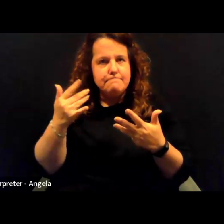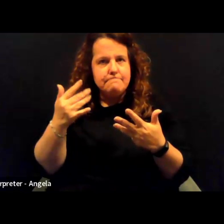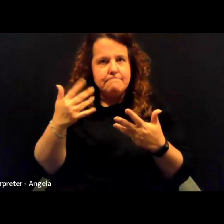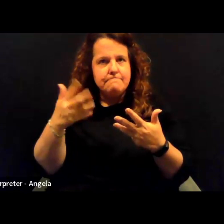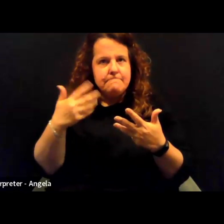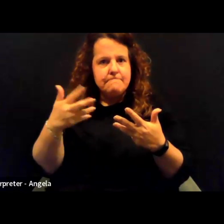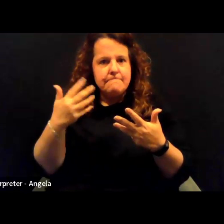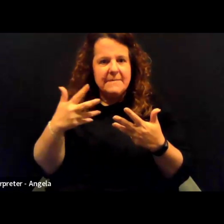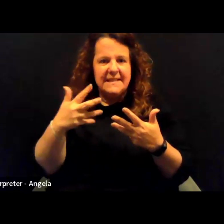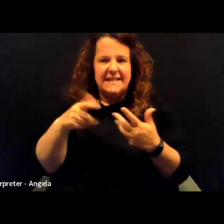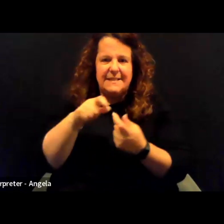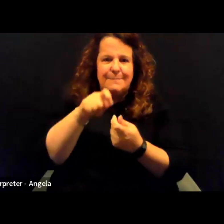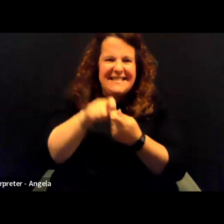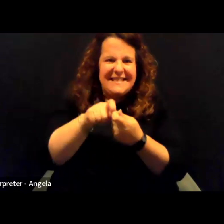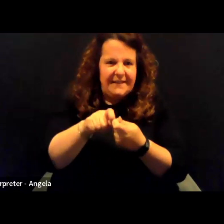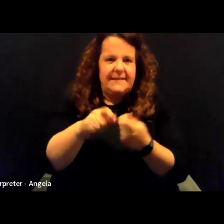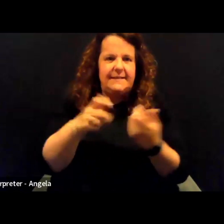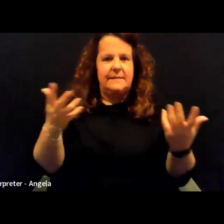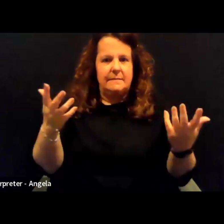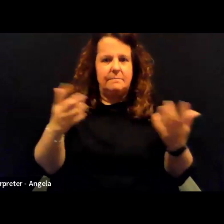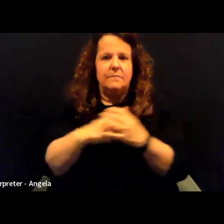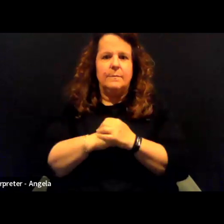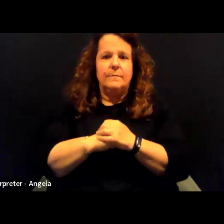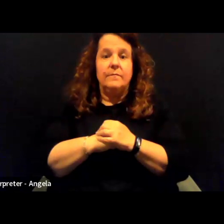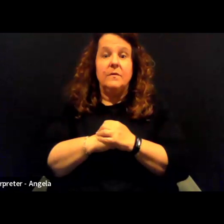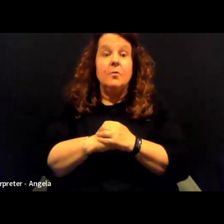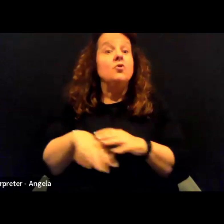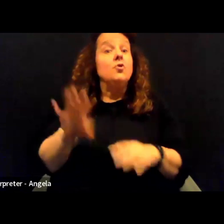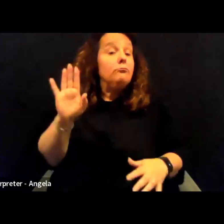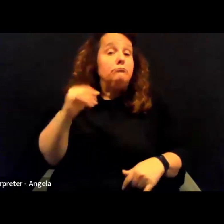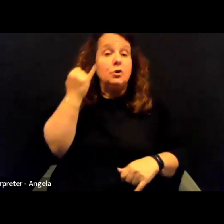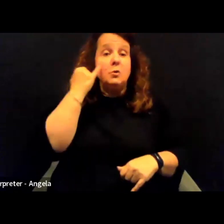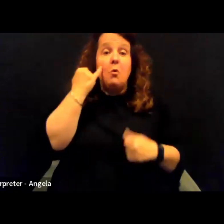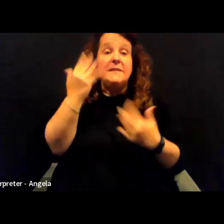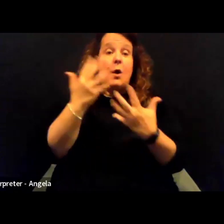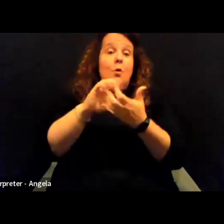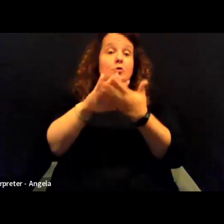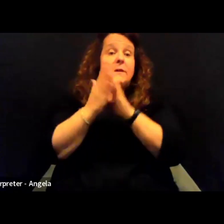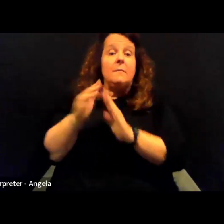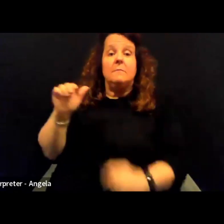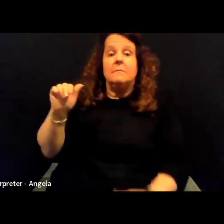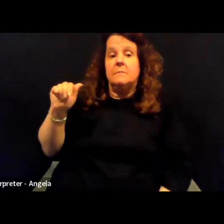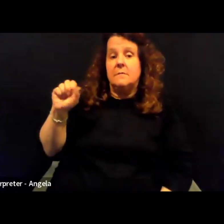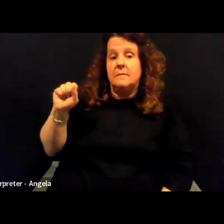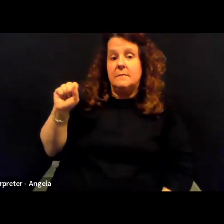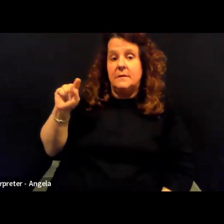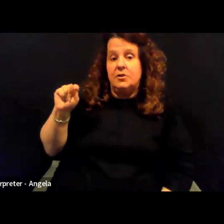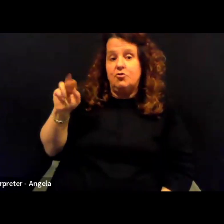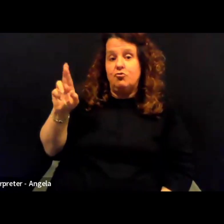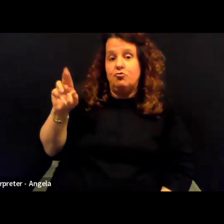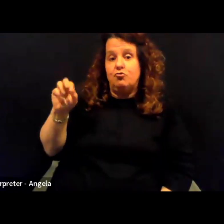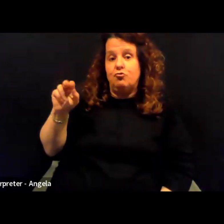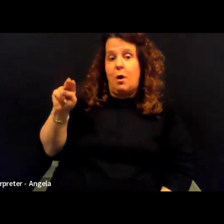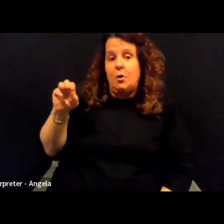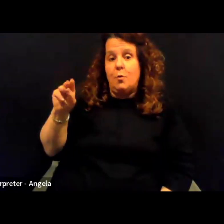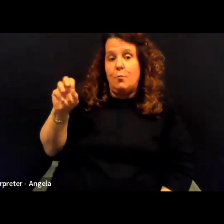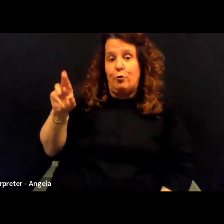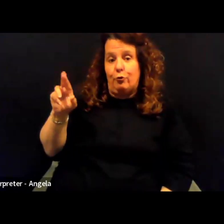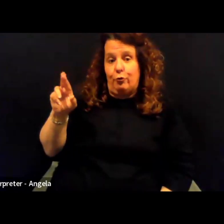the specifics, so say, I want to be an astronomer and that's a STEM field. Then I need to be able to how